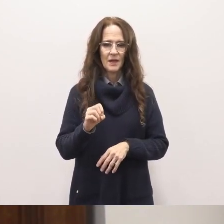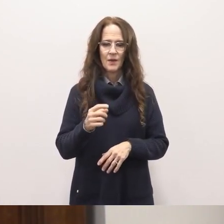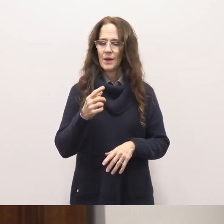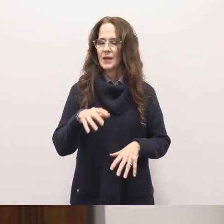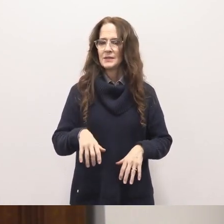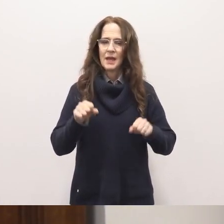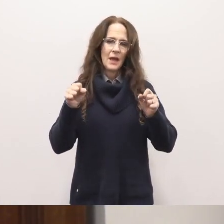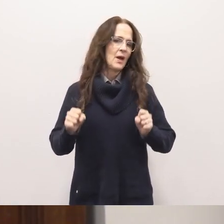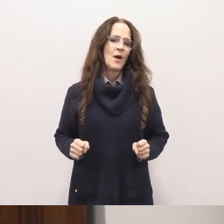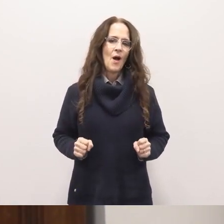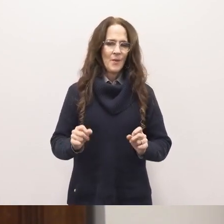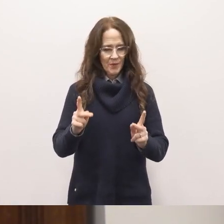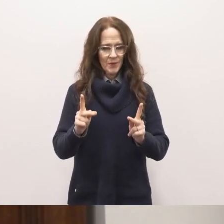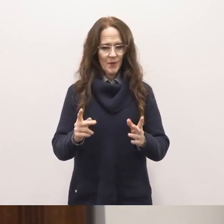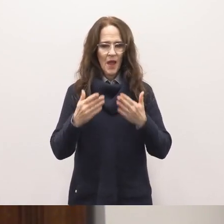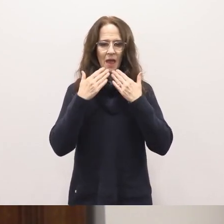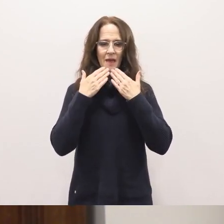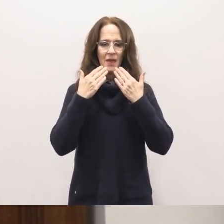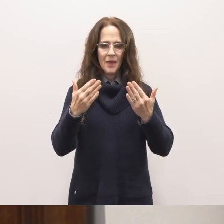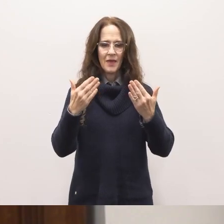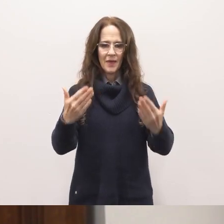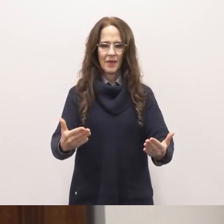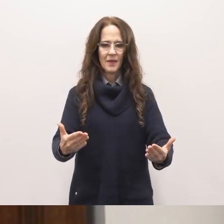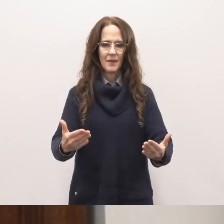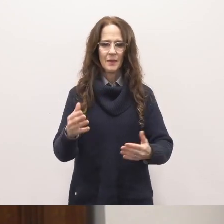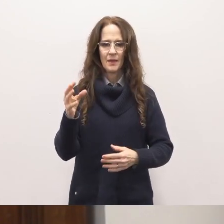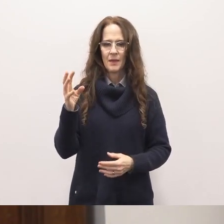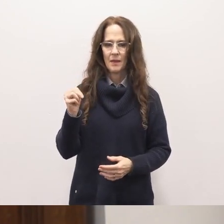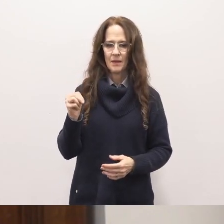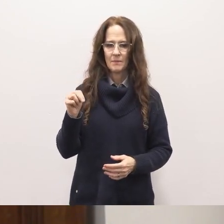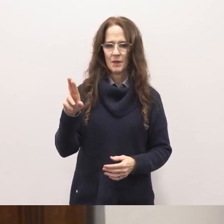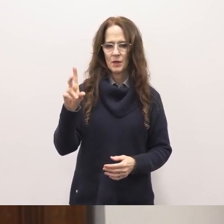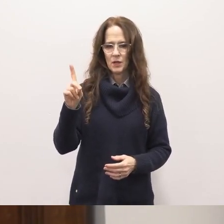to thank Ms. Doris Robinson for all the work